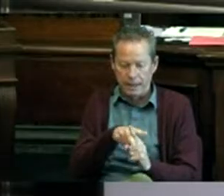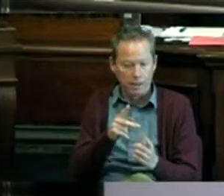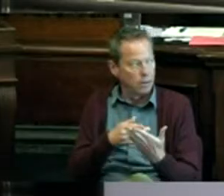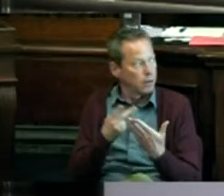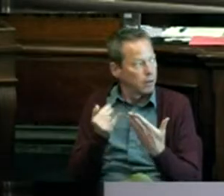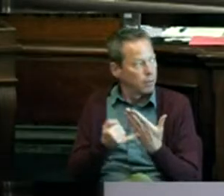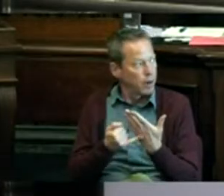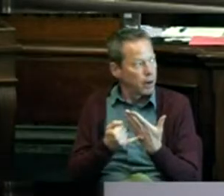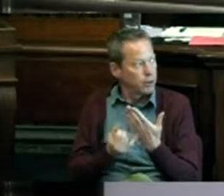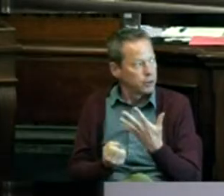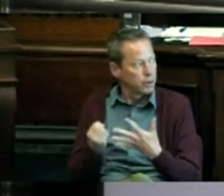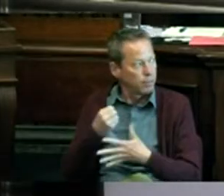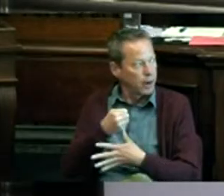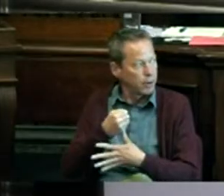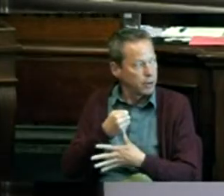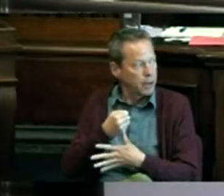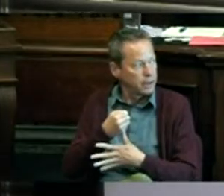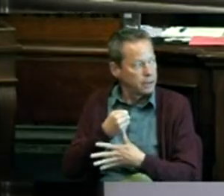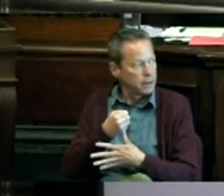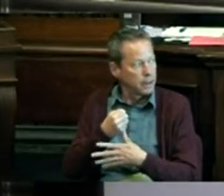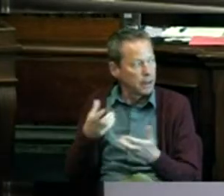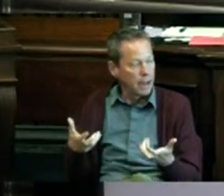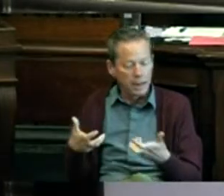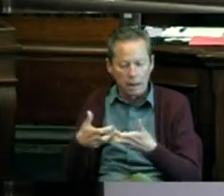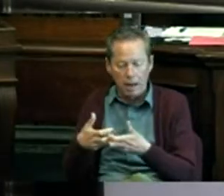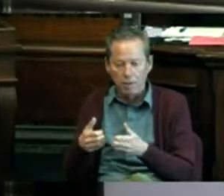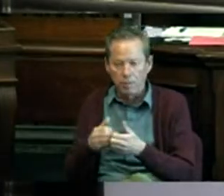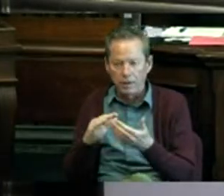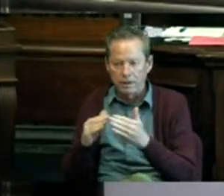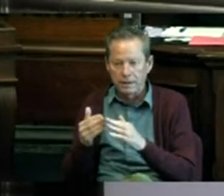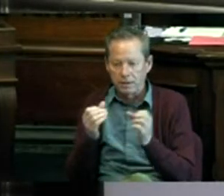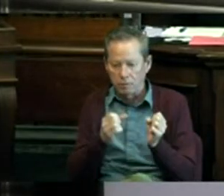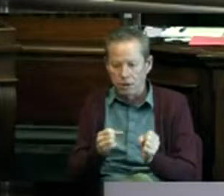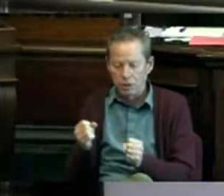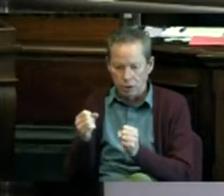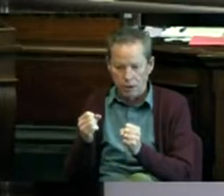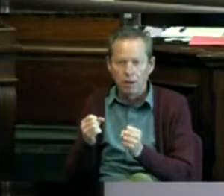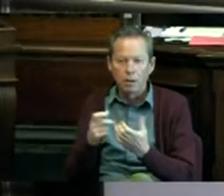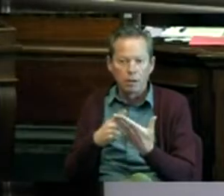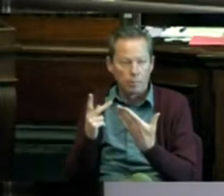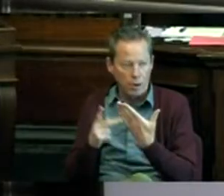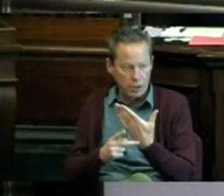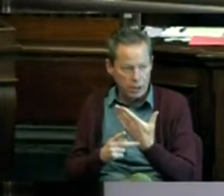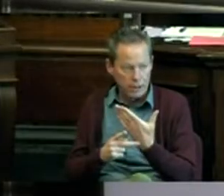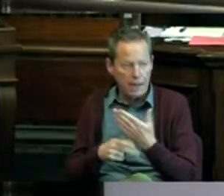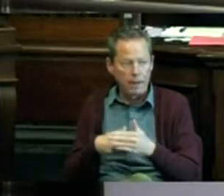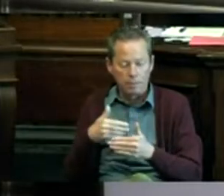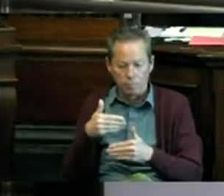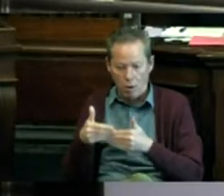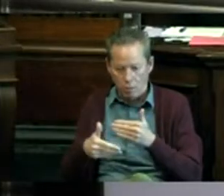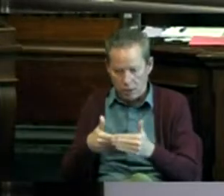is plans are outlined, team members are assigned, projects